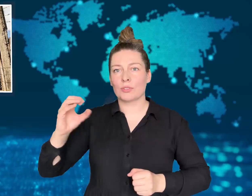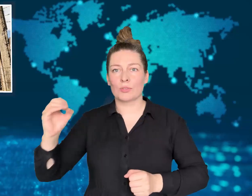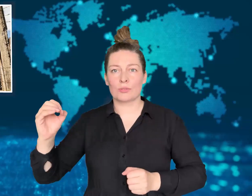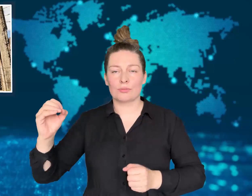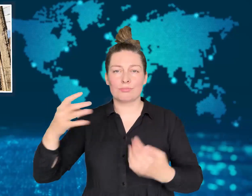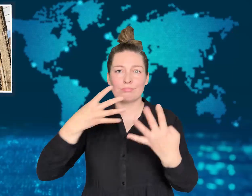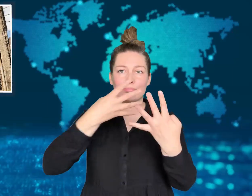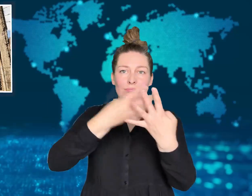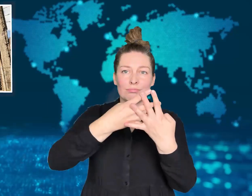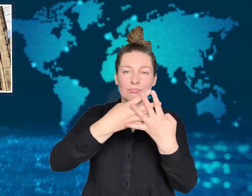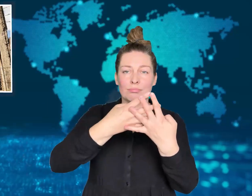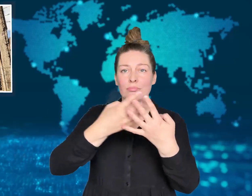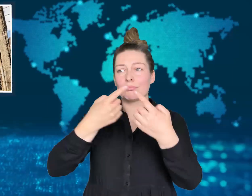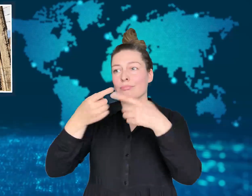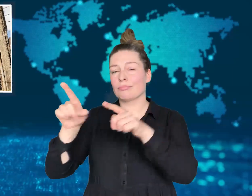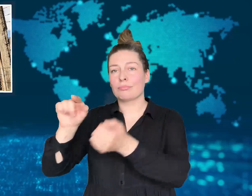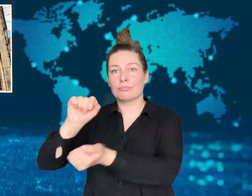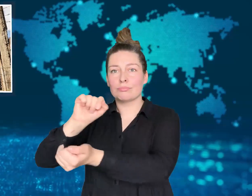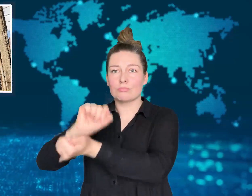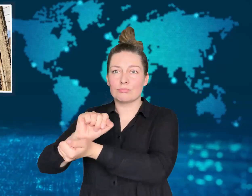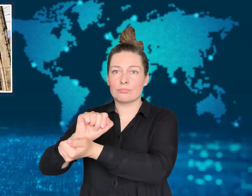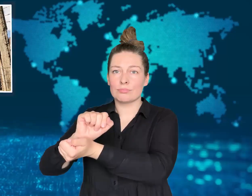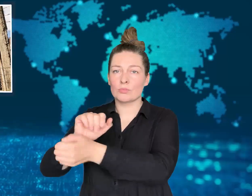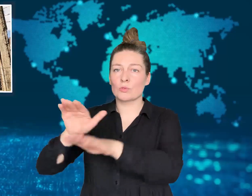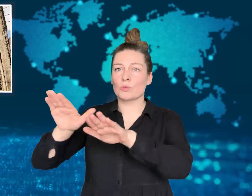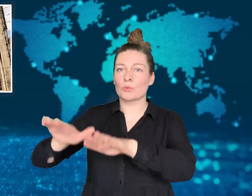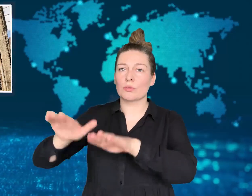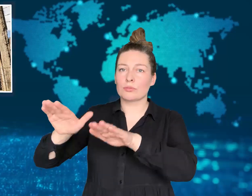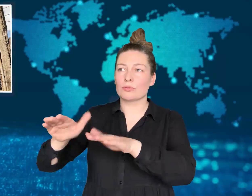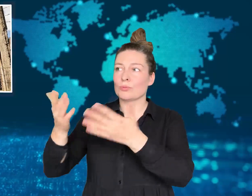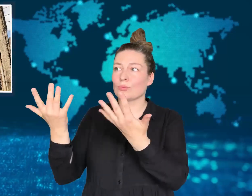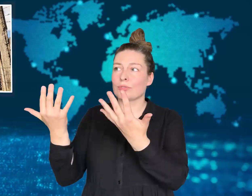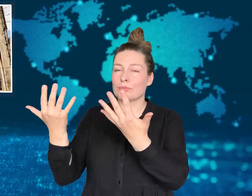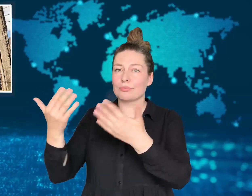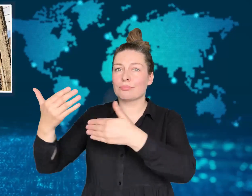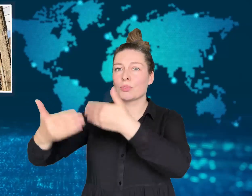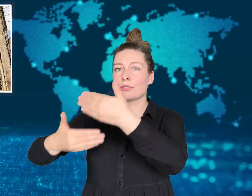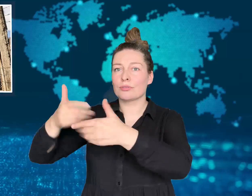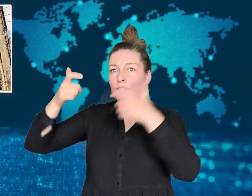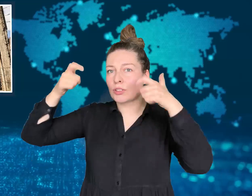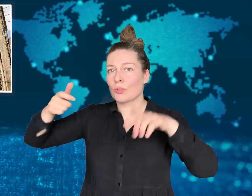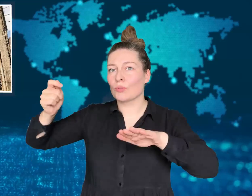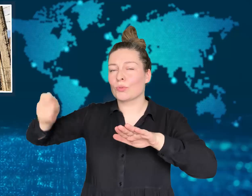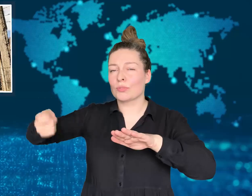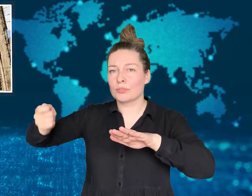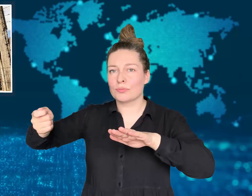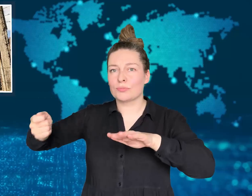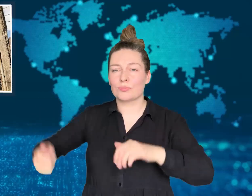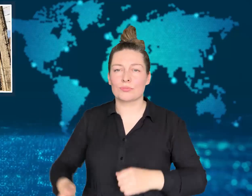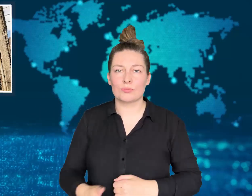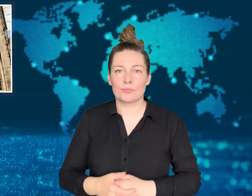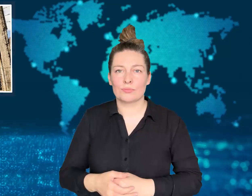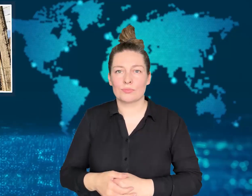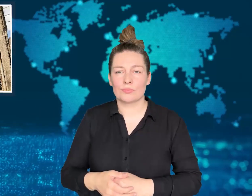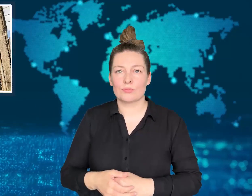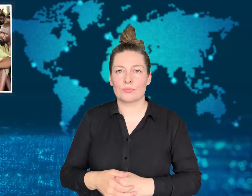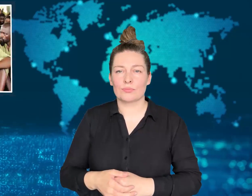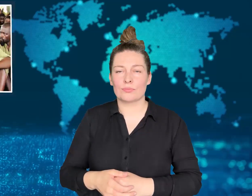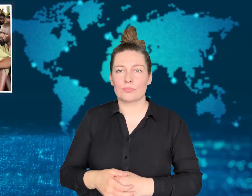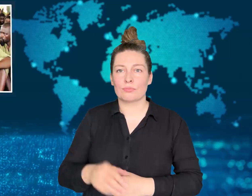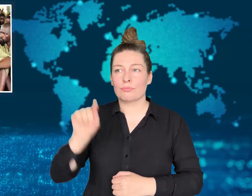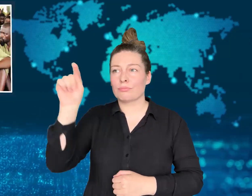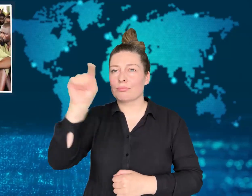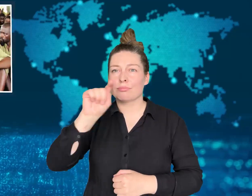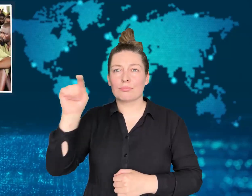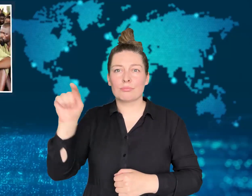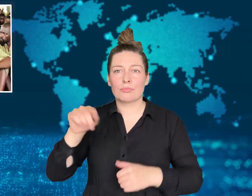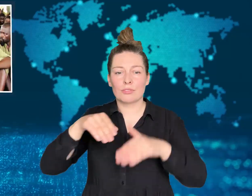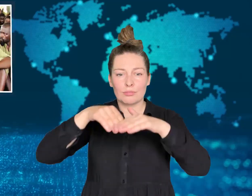There are more than 50 jails and detention centers in the country.